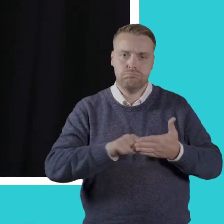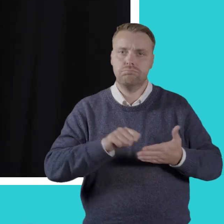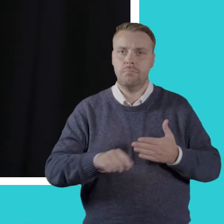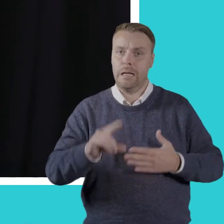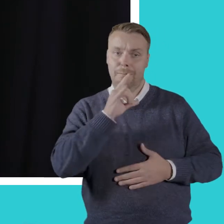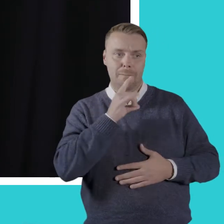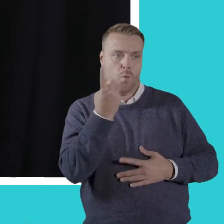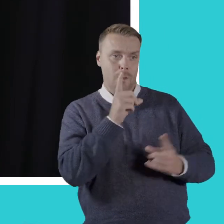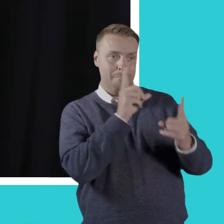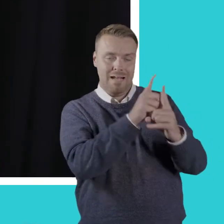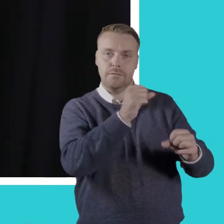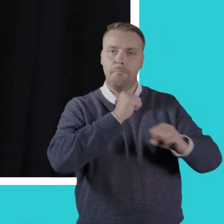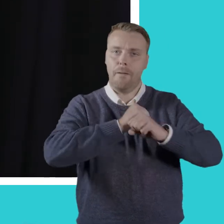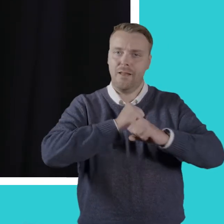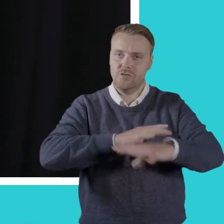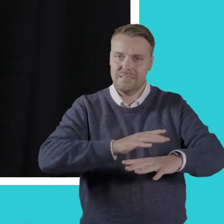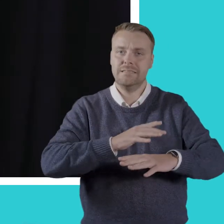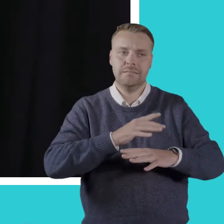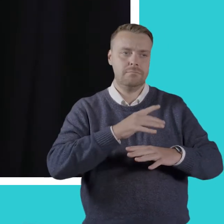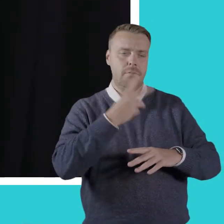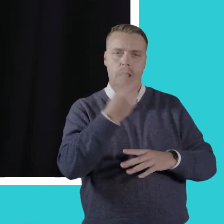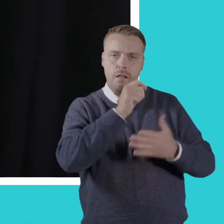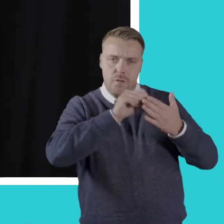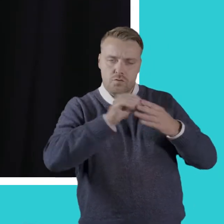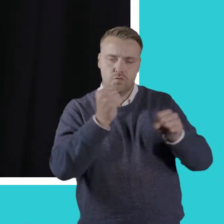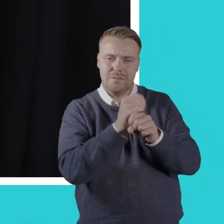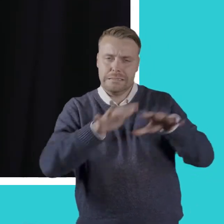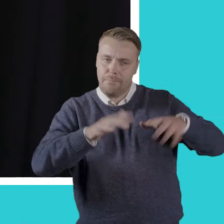publishing within media and I've met other writers kind of doing similar things to me and then their